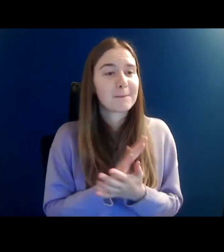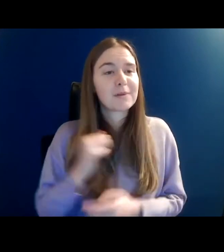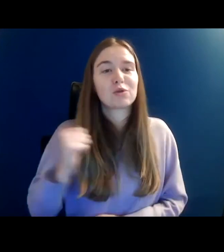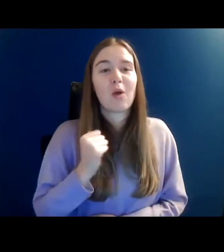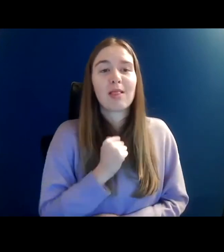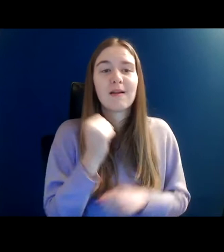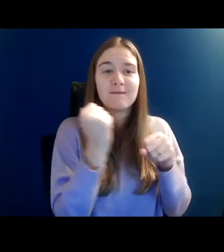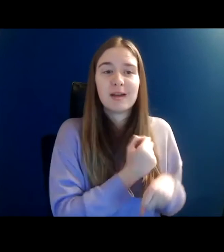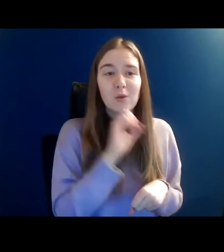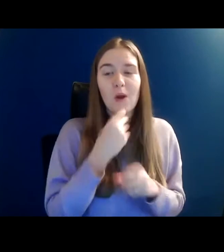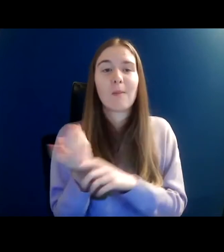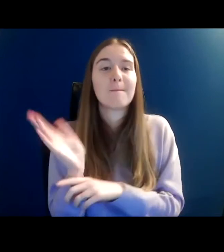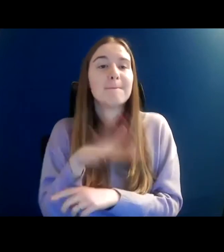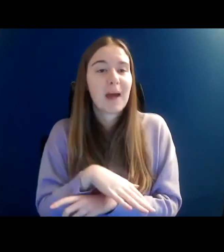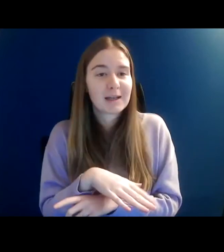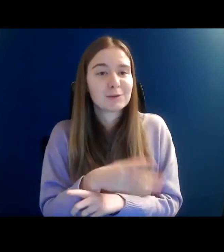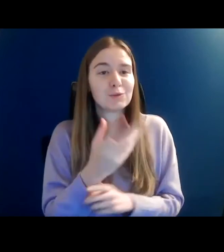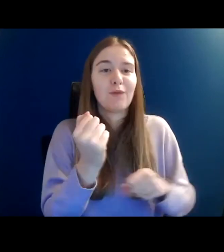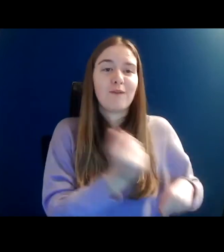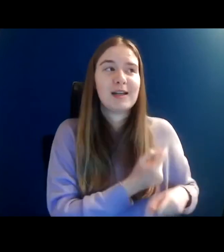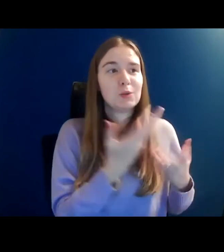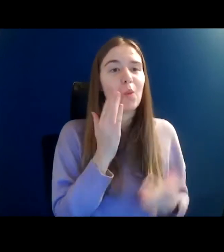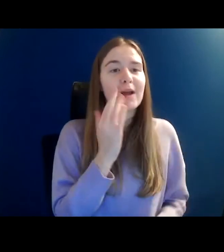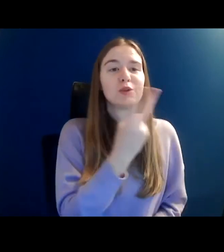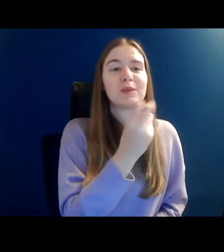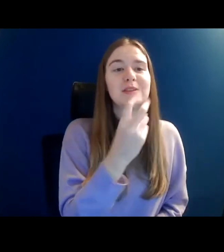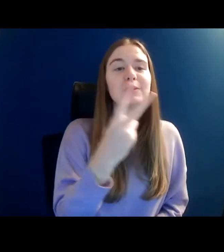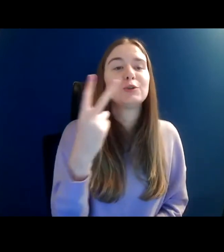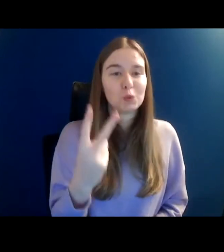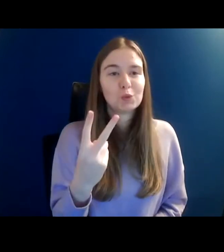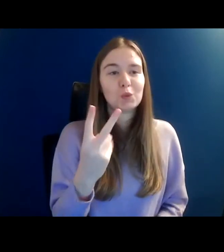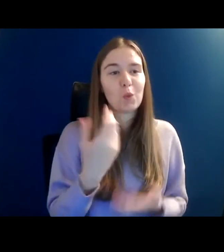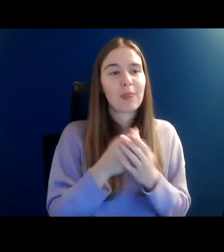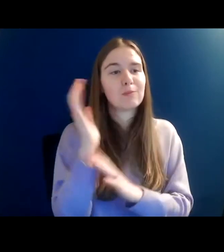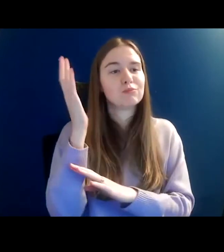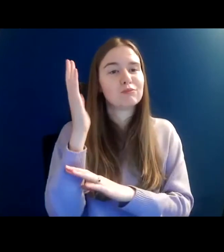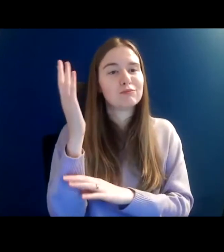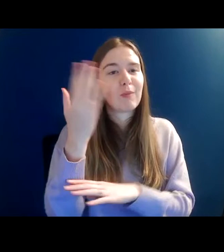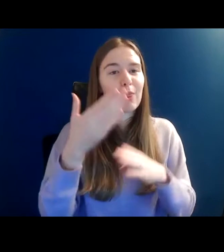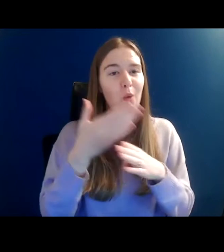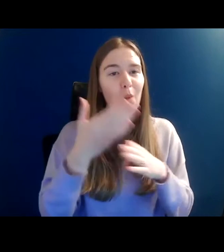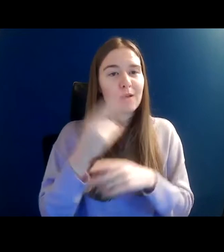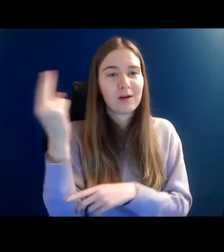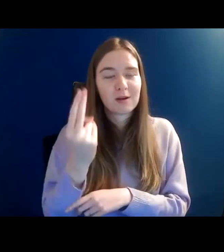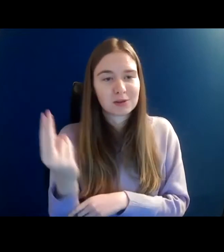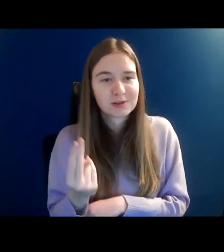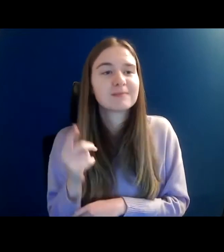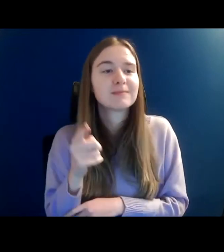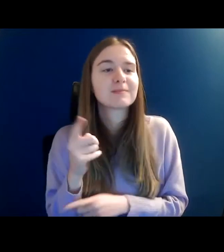is planning to return to Venice in 2022 with a presentation of the work by the artist Alberta Whittle, and we're all very much